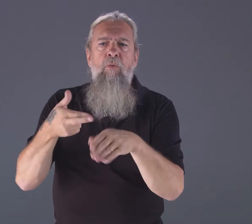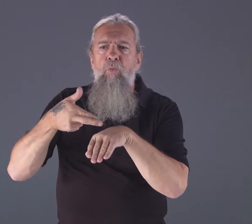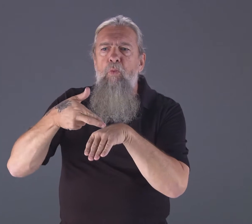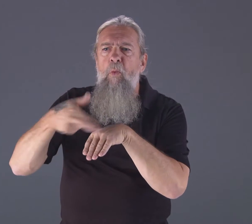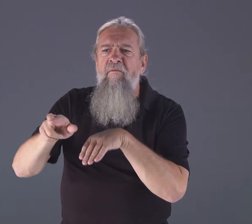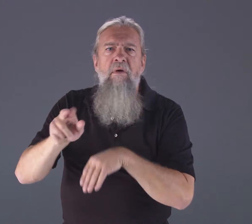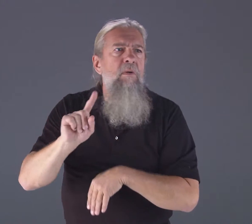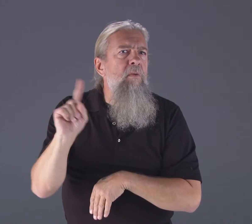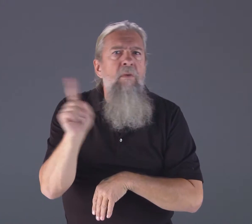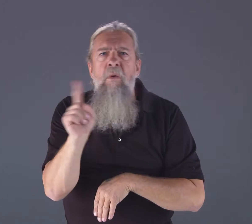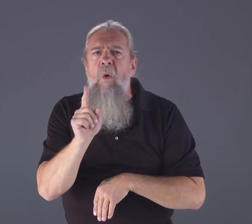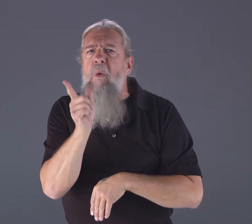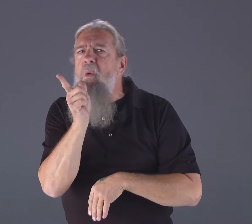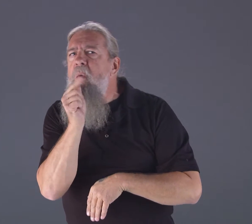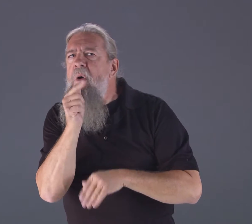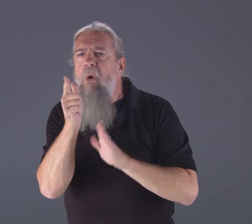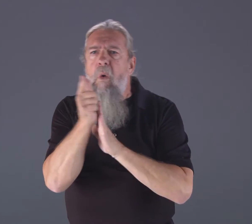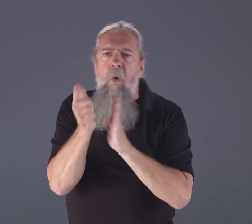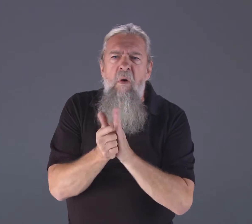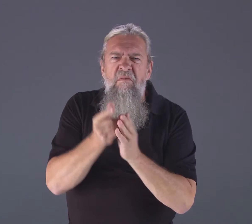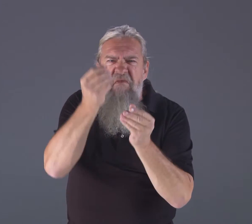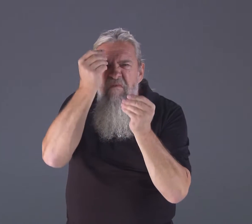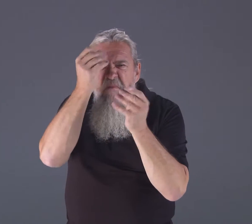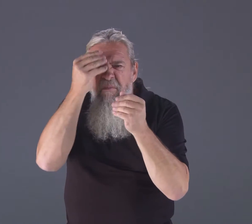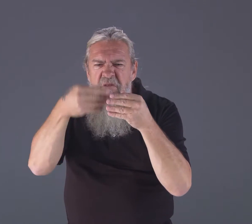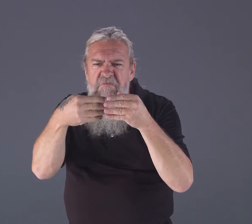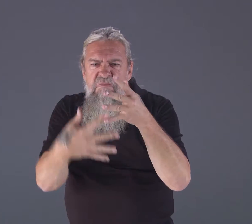can provide referral information for attorneys if needed.